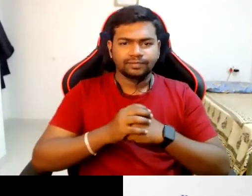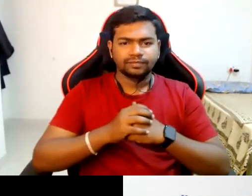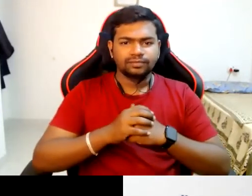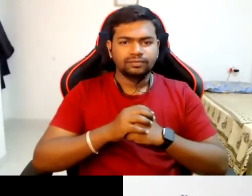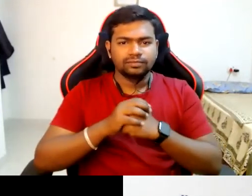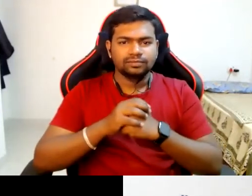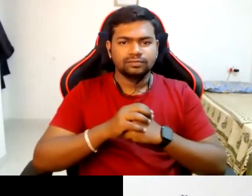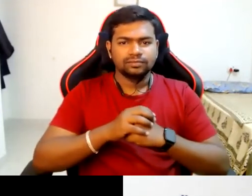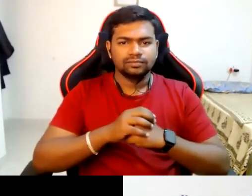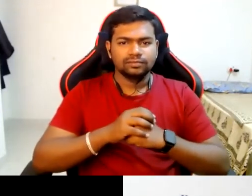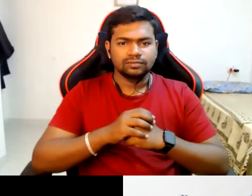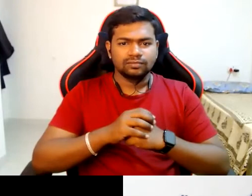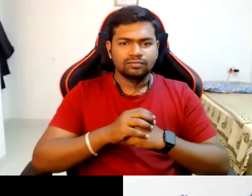But when I was around seven years old.